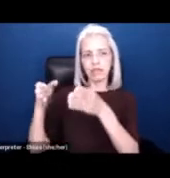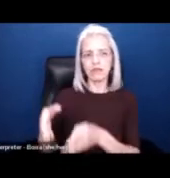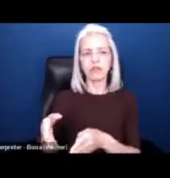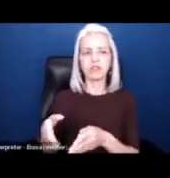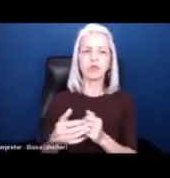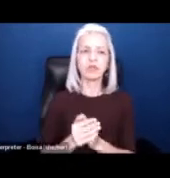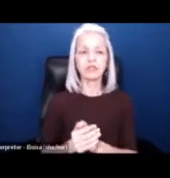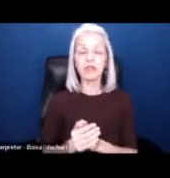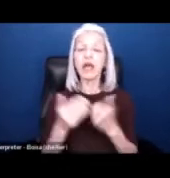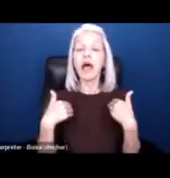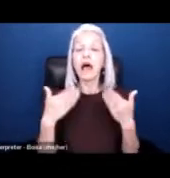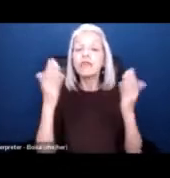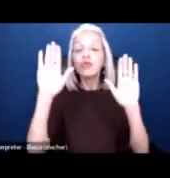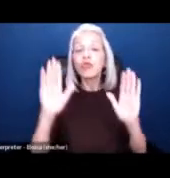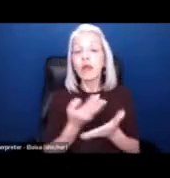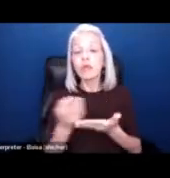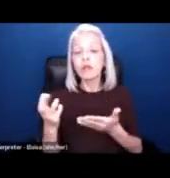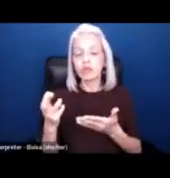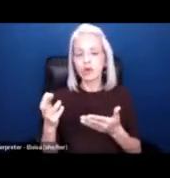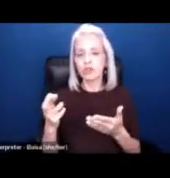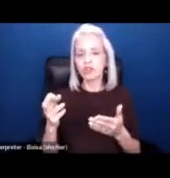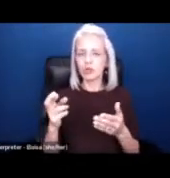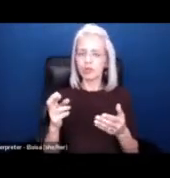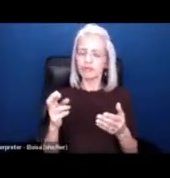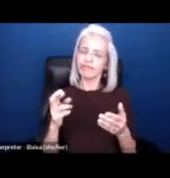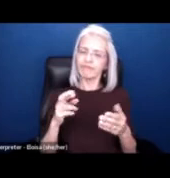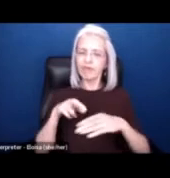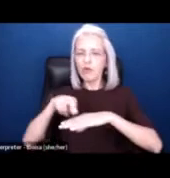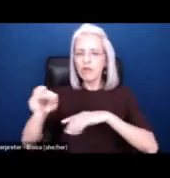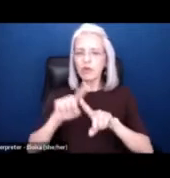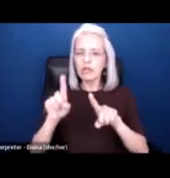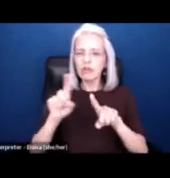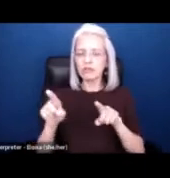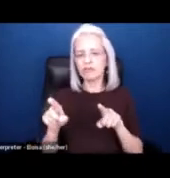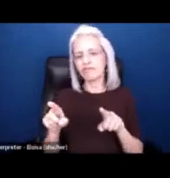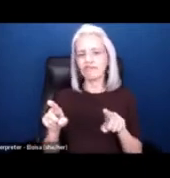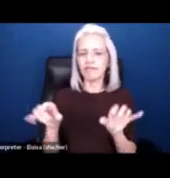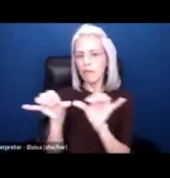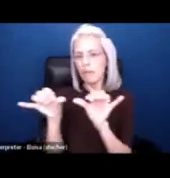help providers sort of reference the different types of measures that have been either developed